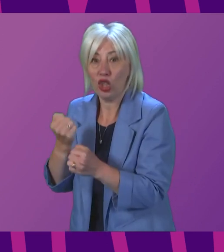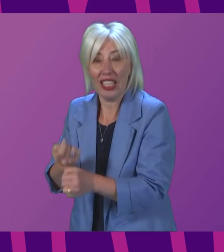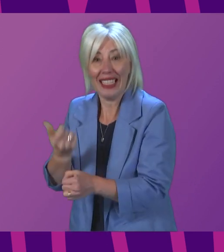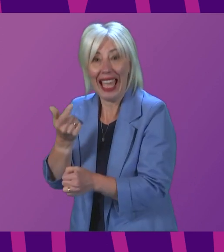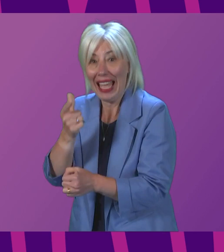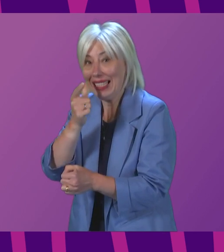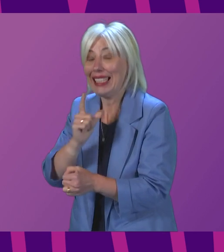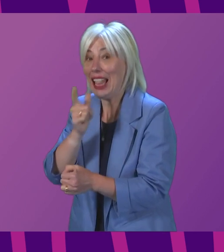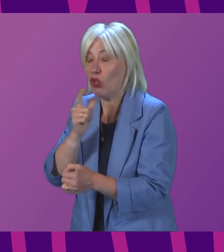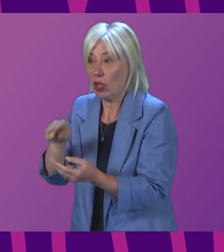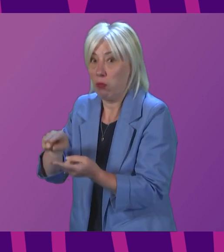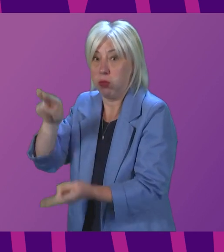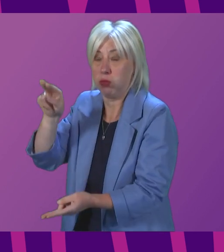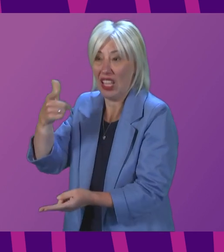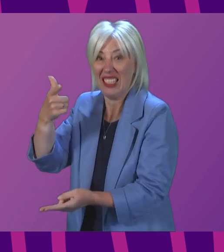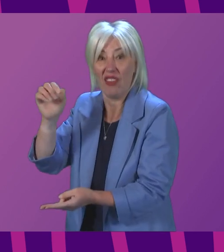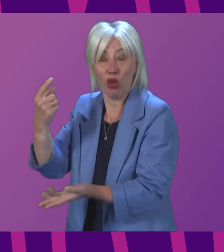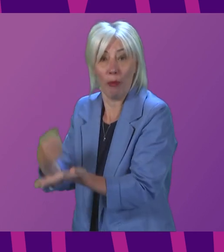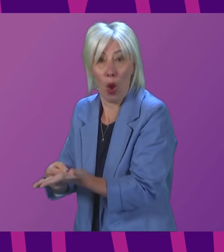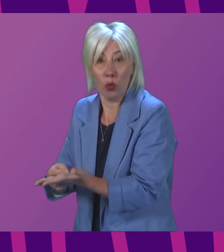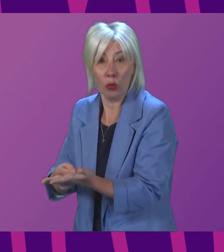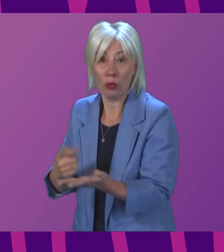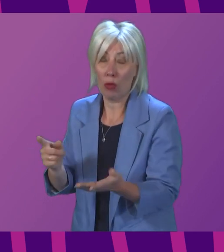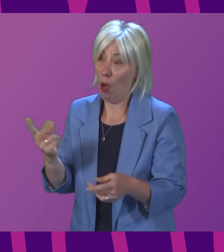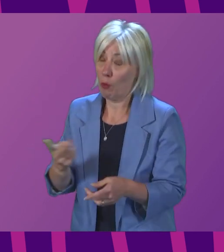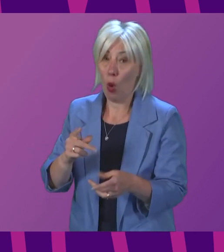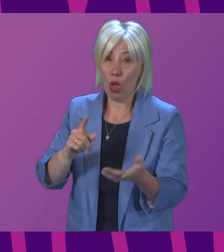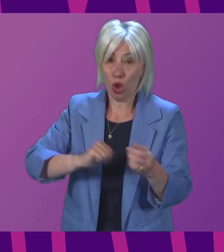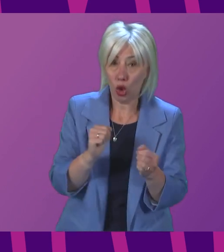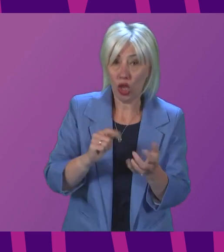Both of Scotland’s Governments need to be doing much more to help.